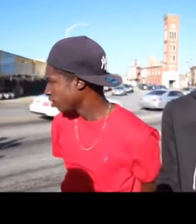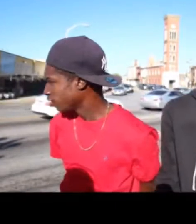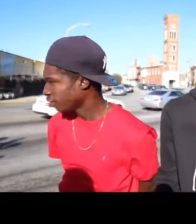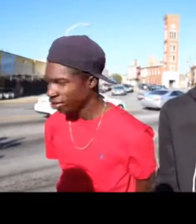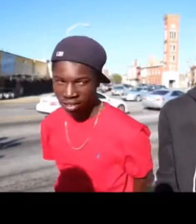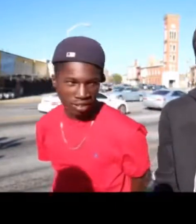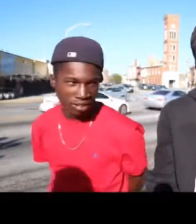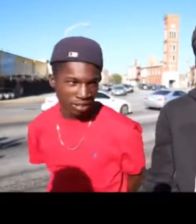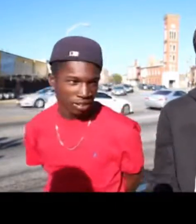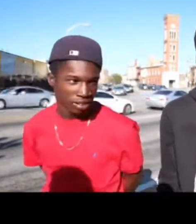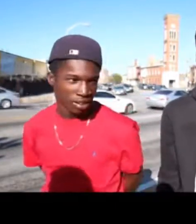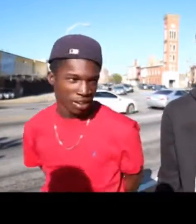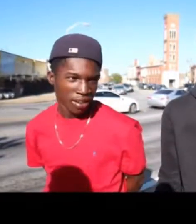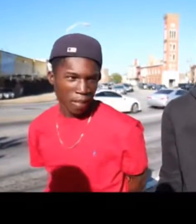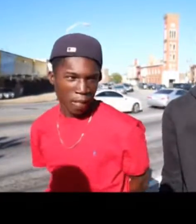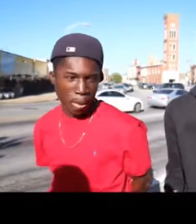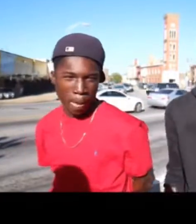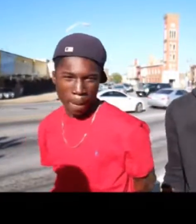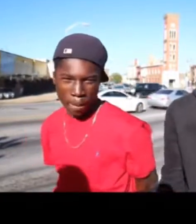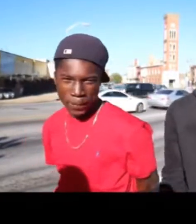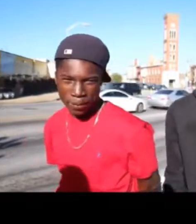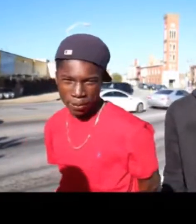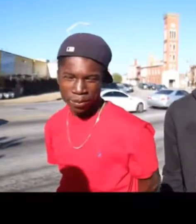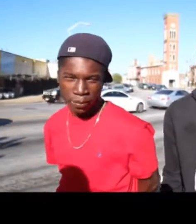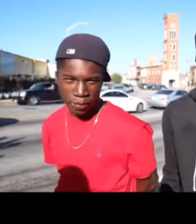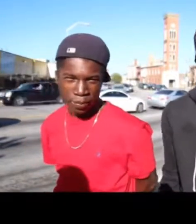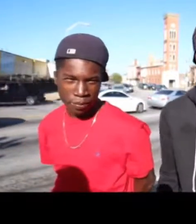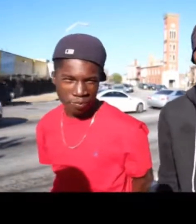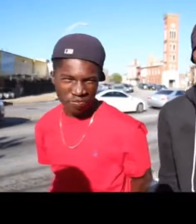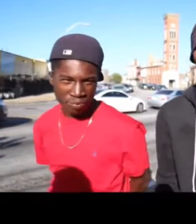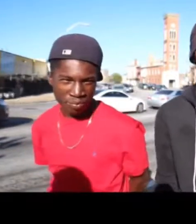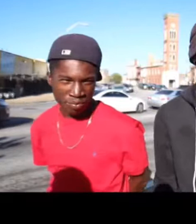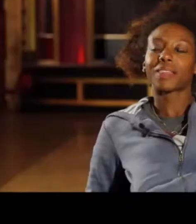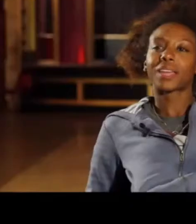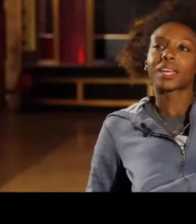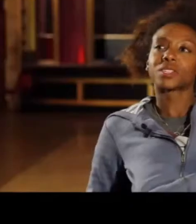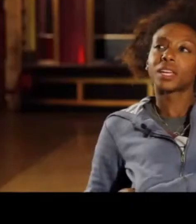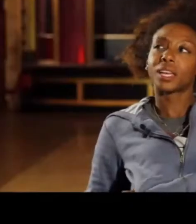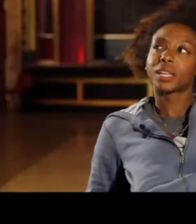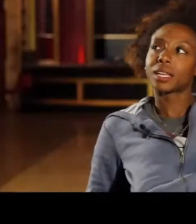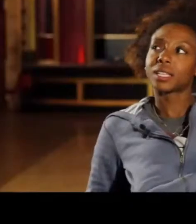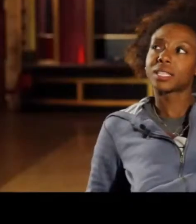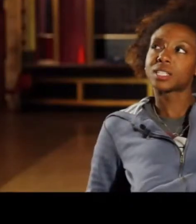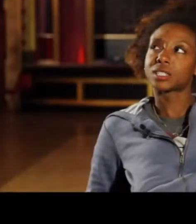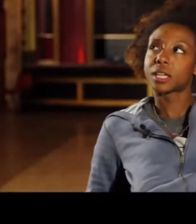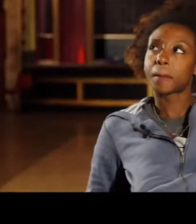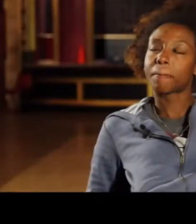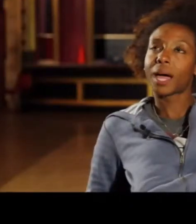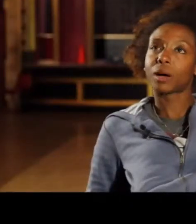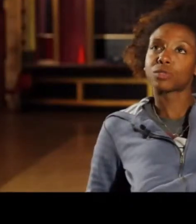even players we run into all yours players want to important people and all that you feel the people y'all release respect we run into